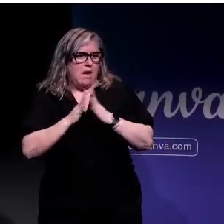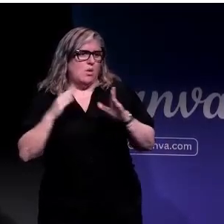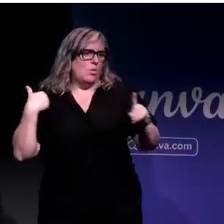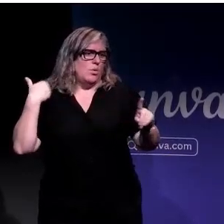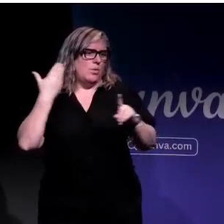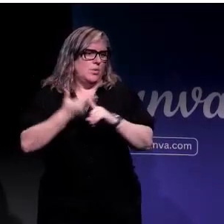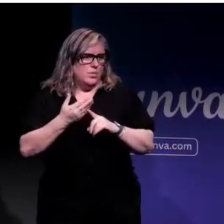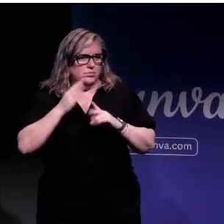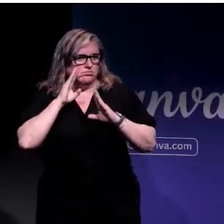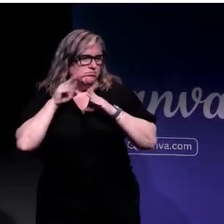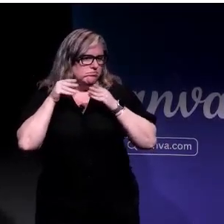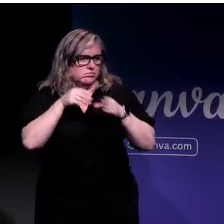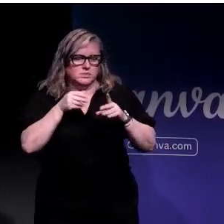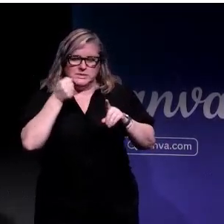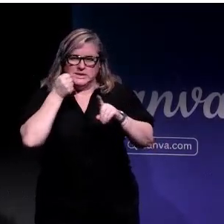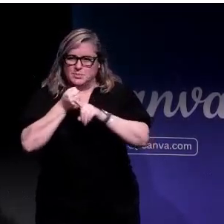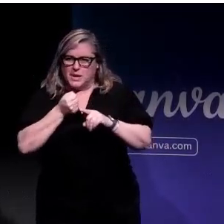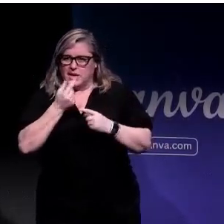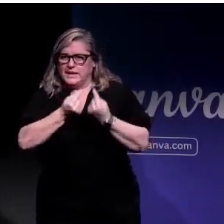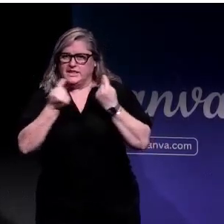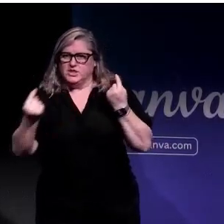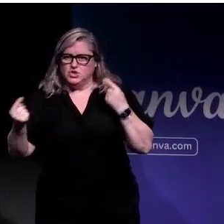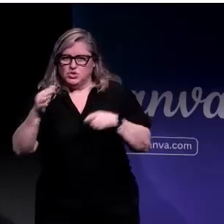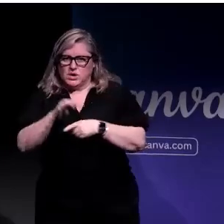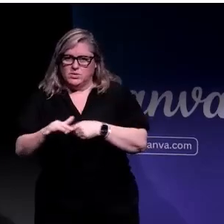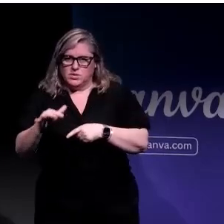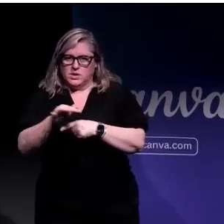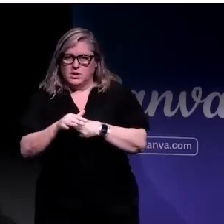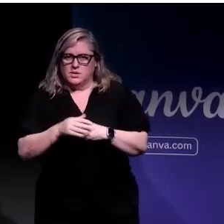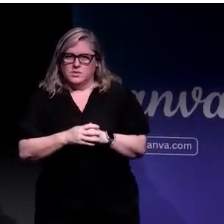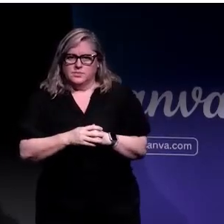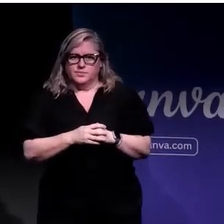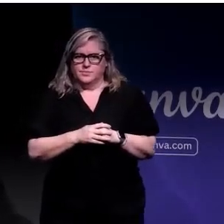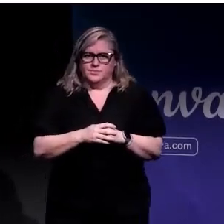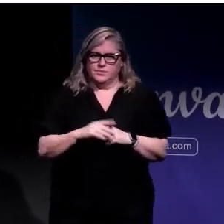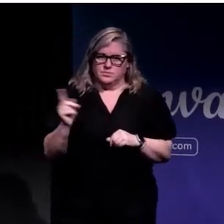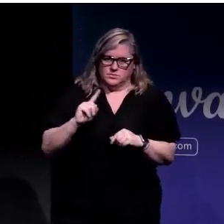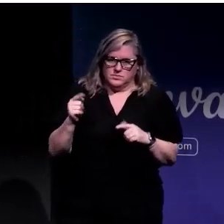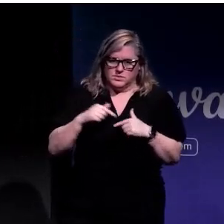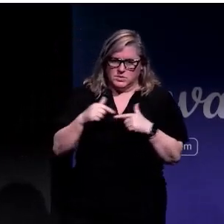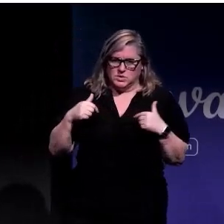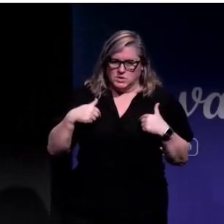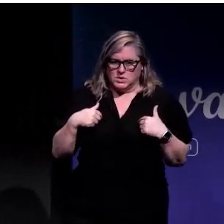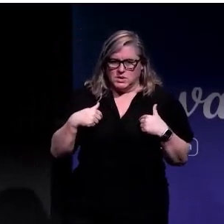the possible impacts of each area and what we're trying to the design choices,